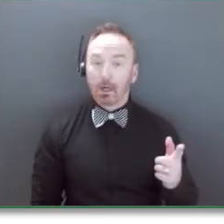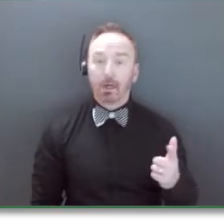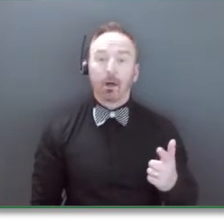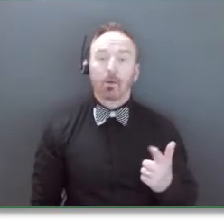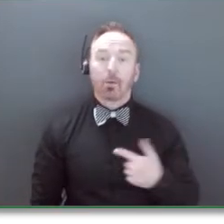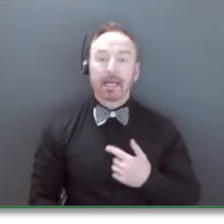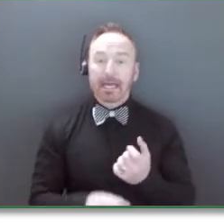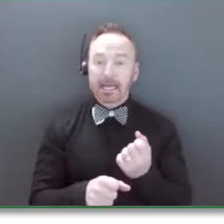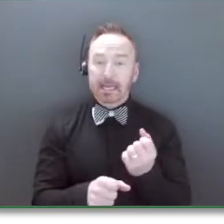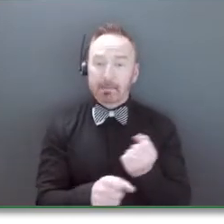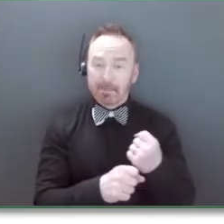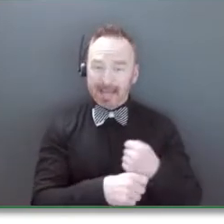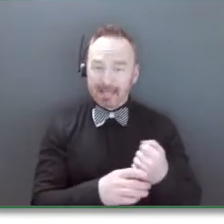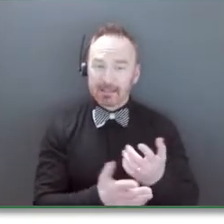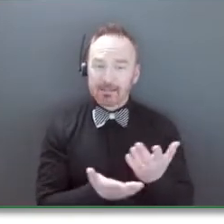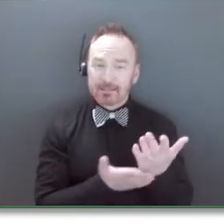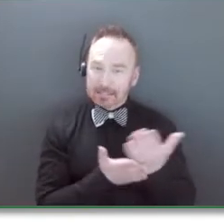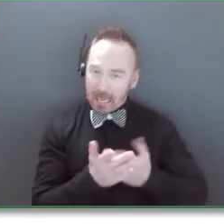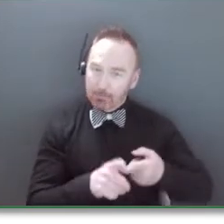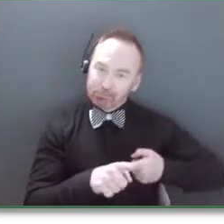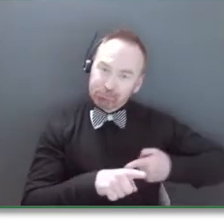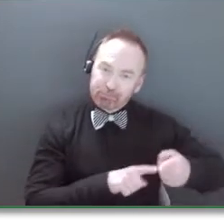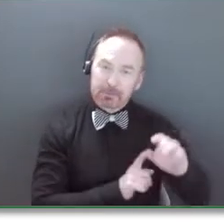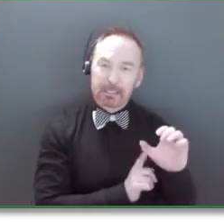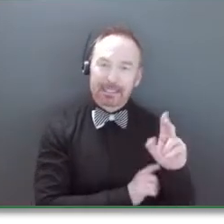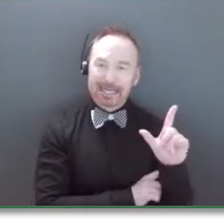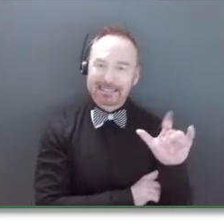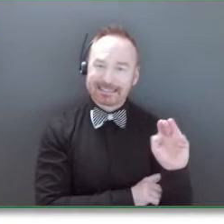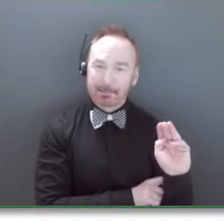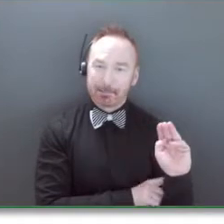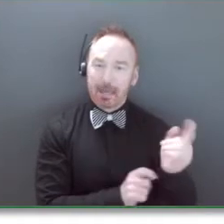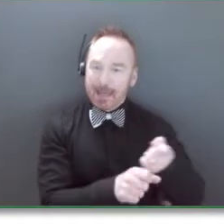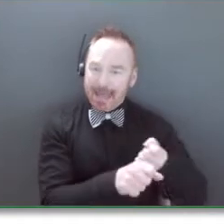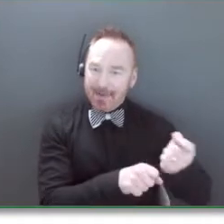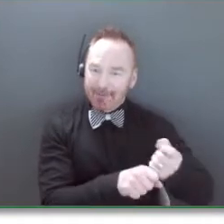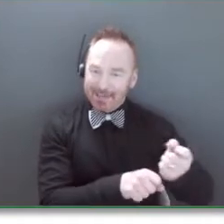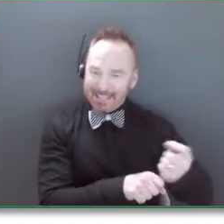year and yeah it's as I say really made its